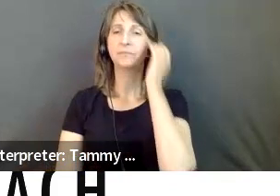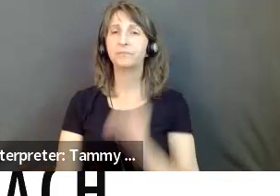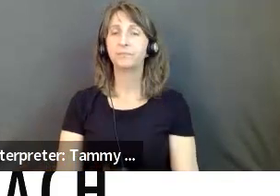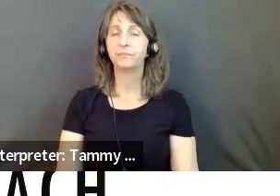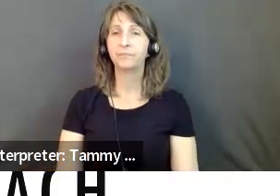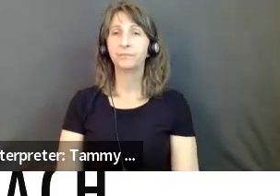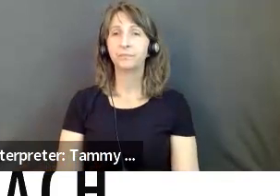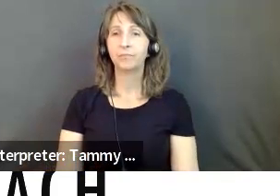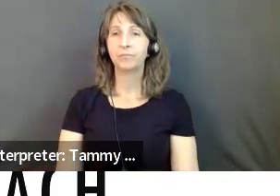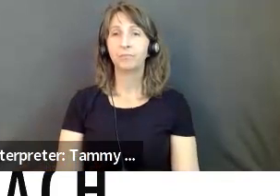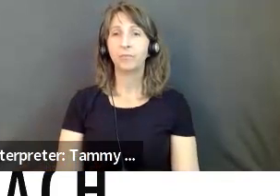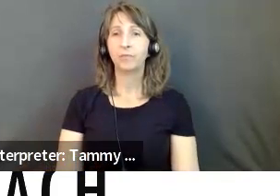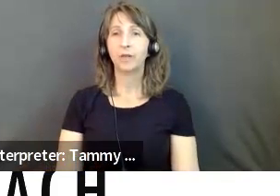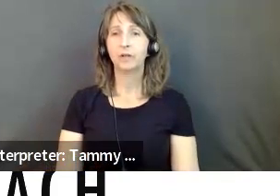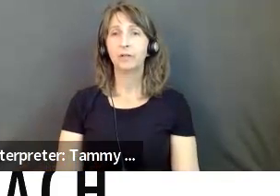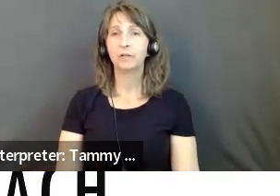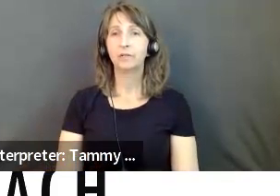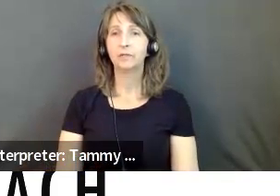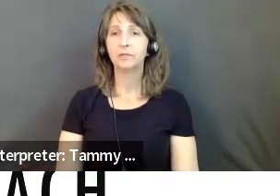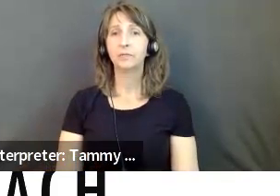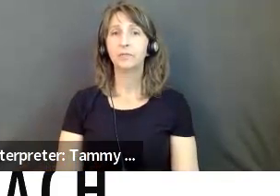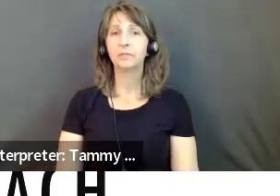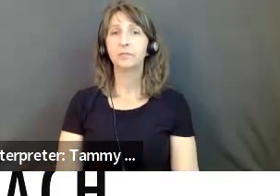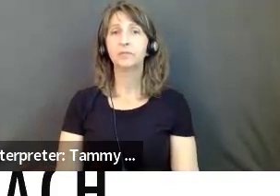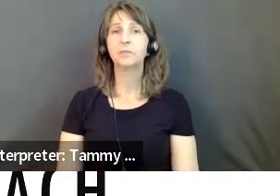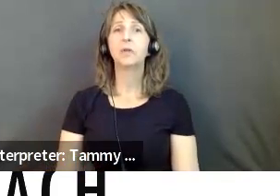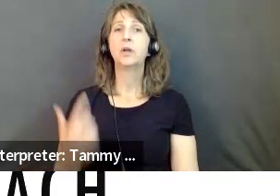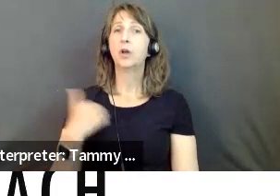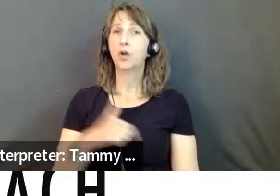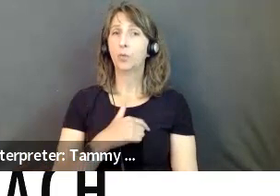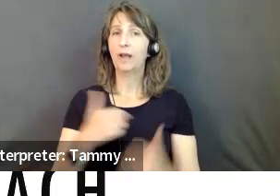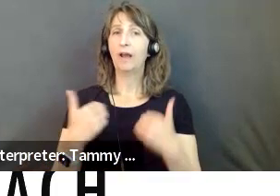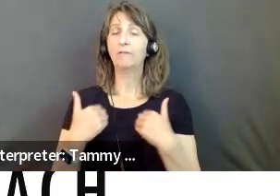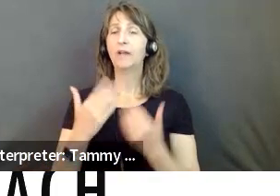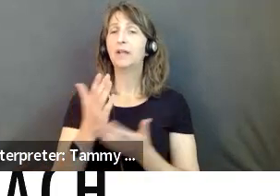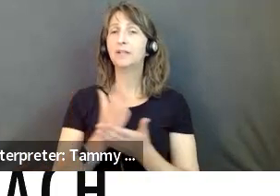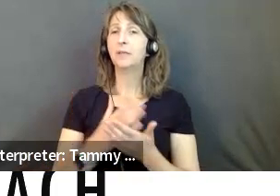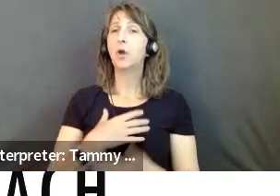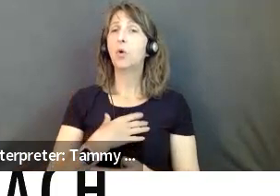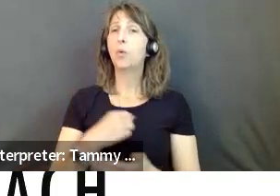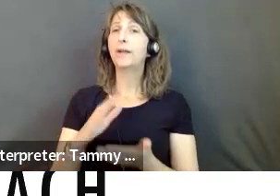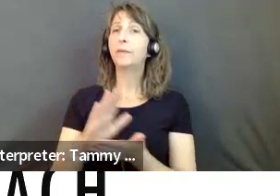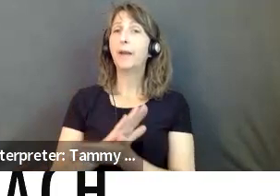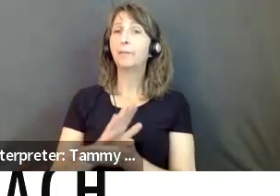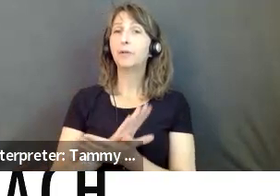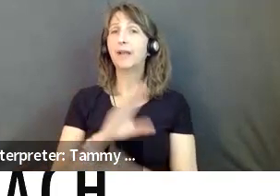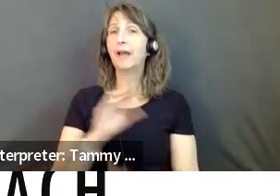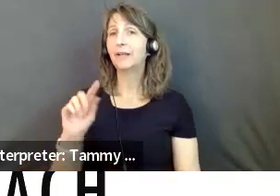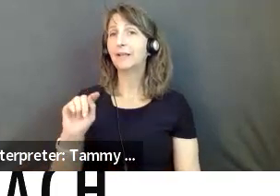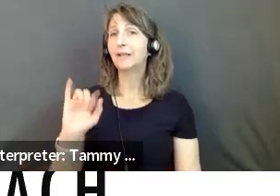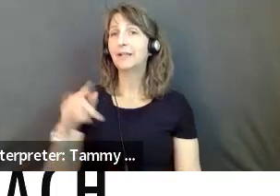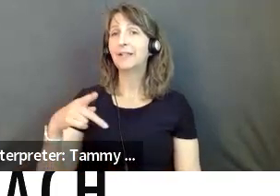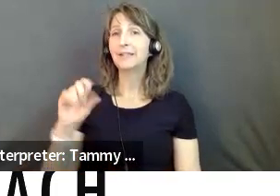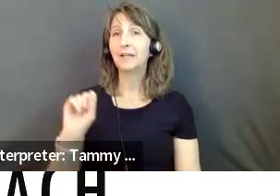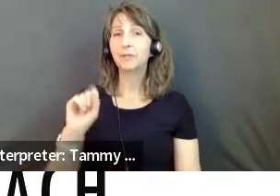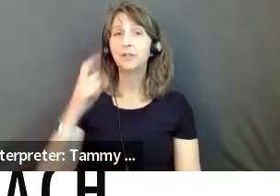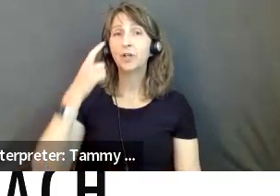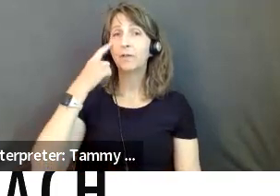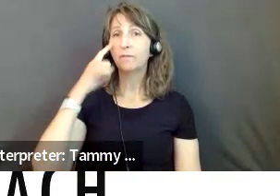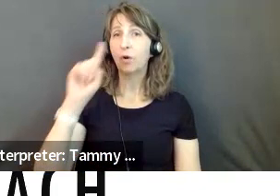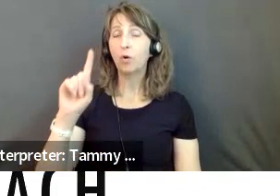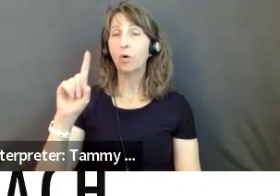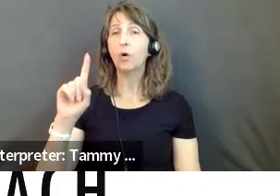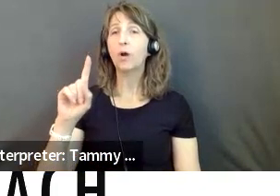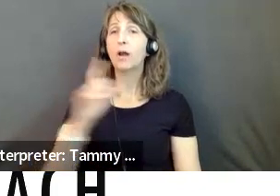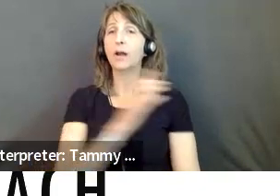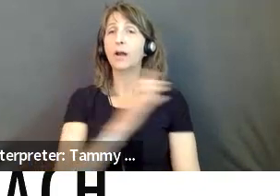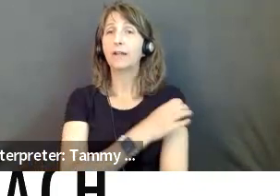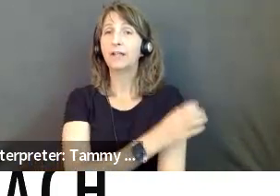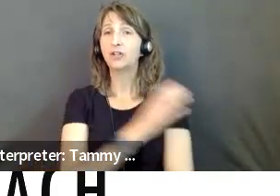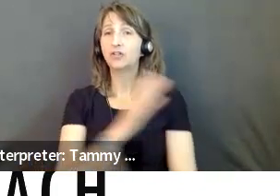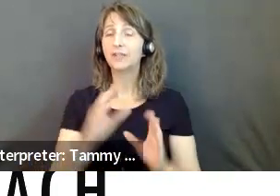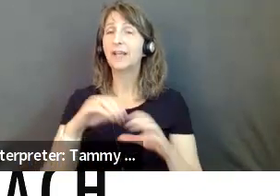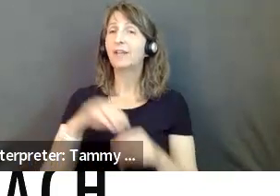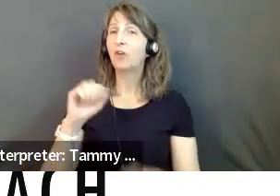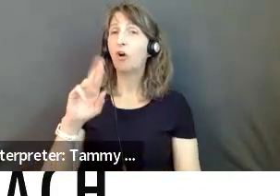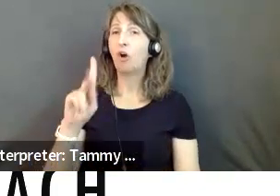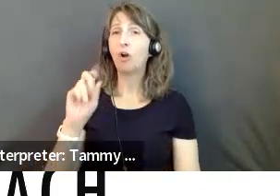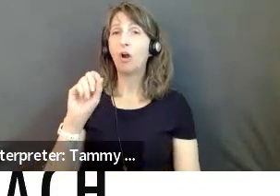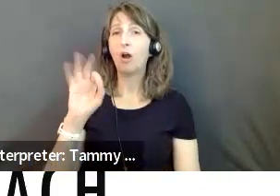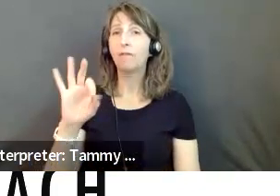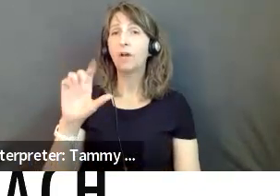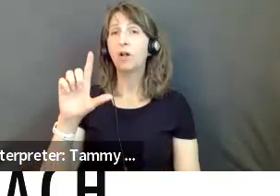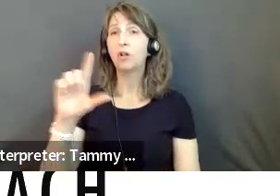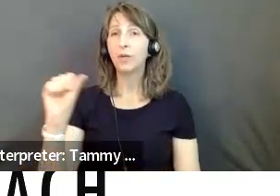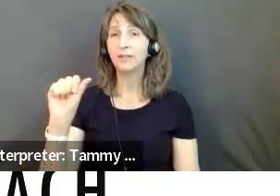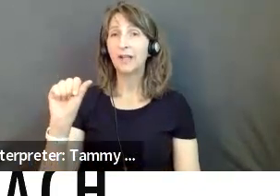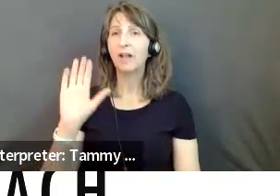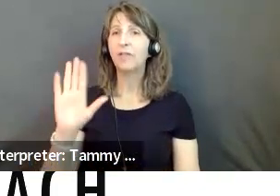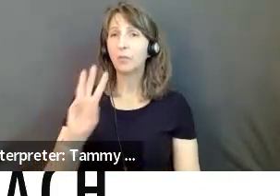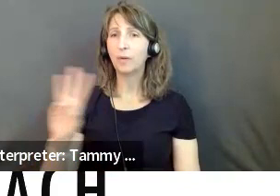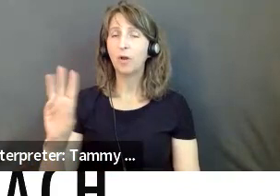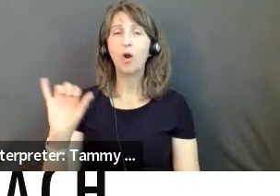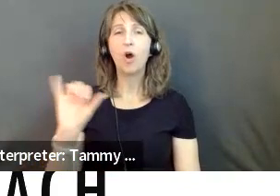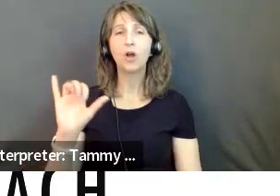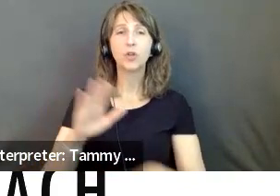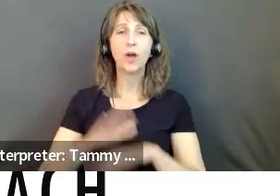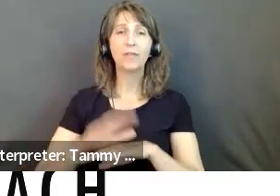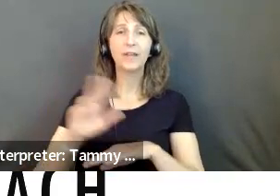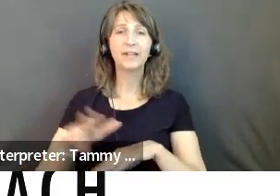They are on the Arc of Louisiana website on their healthcare page. They are also on the national DD directors, mental health.